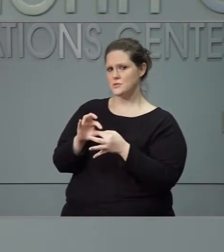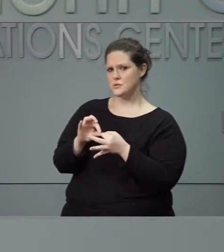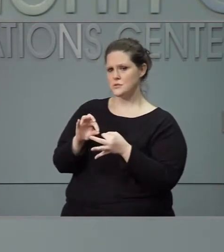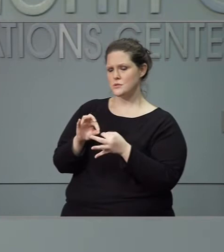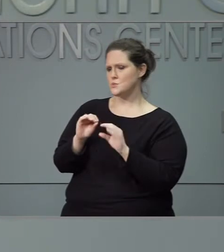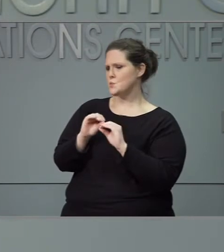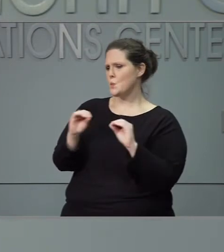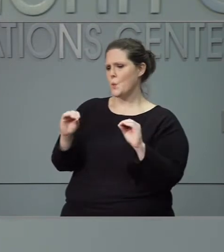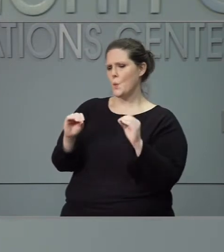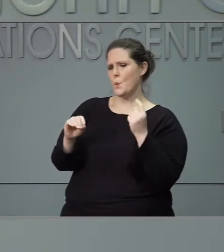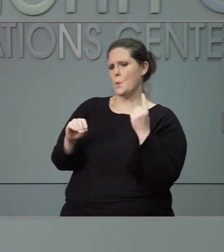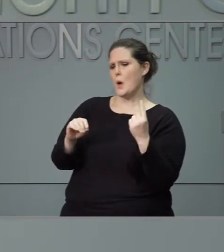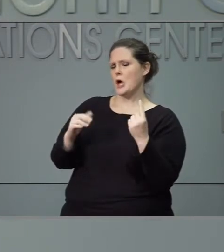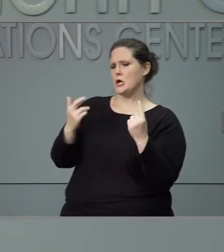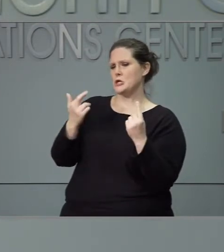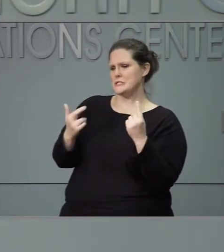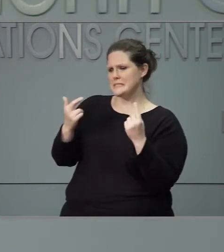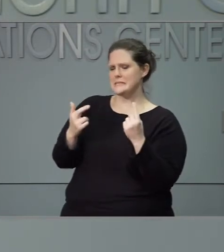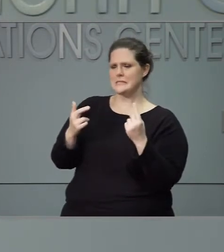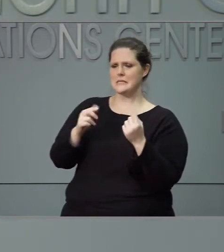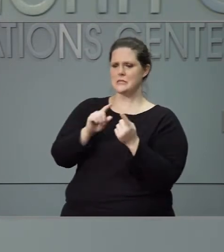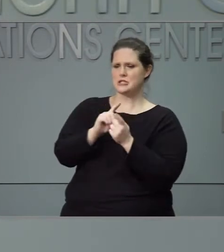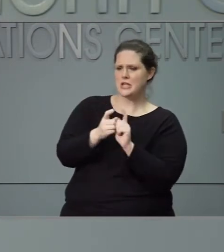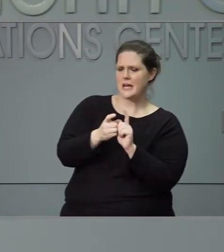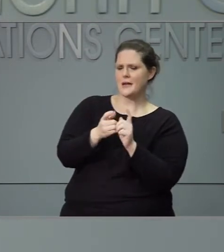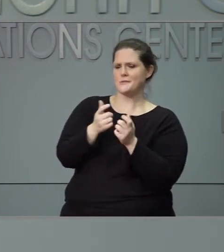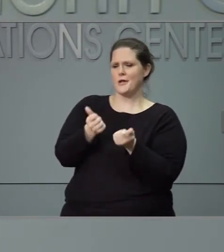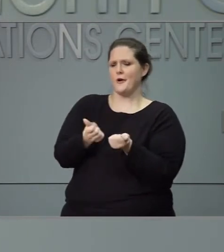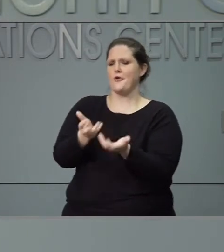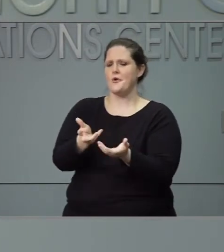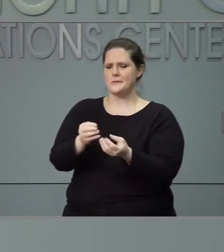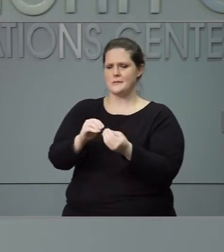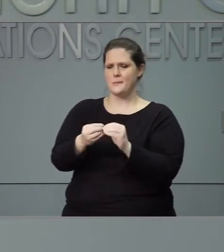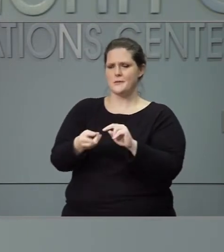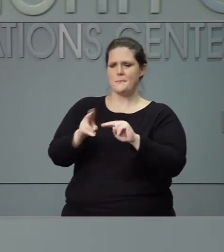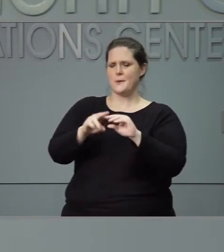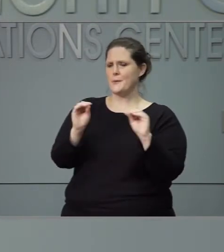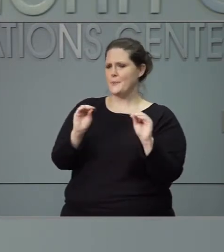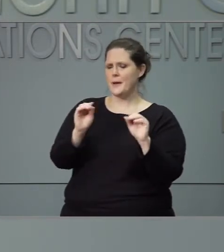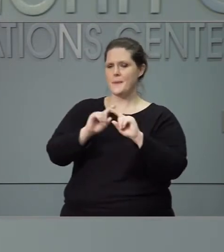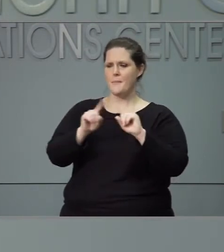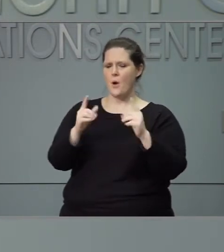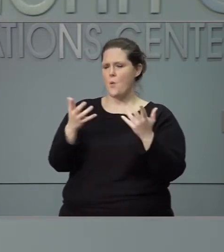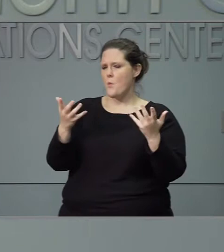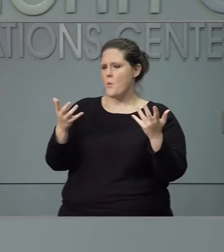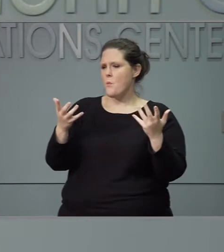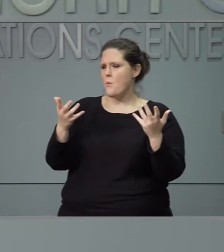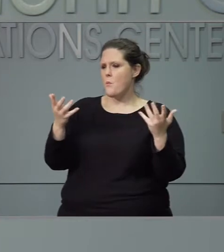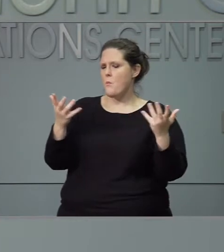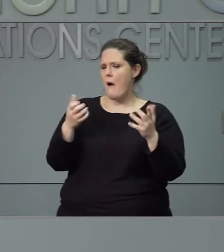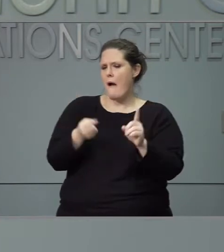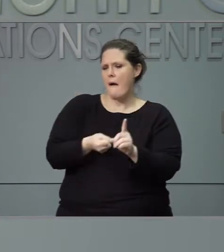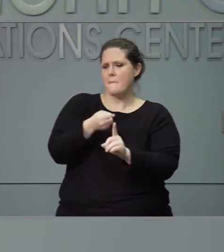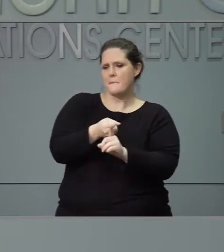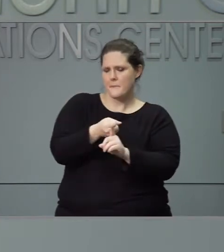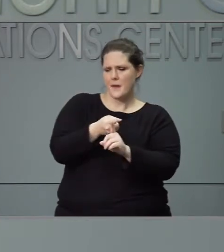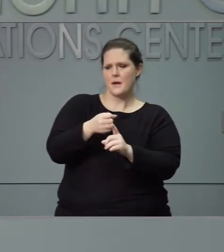Lt. Gov. Forest: NO ESTOY EN CONTRA DE QUE LA PERSONA DECIDA, SINO QUE TIENE QUE SER UNA DECISIÓN PERSONAL. EL GOBIERNO